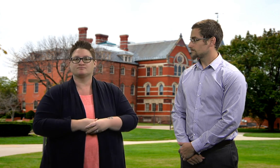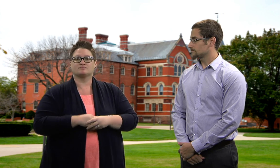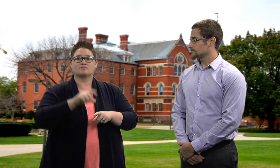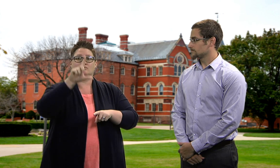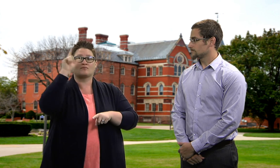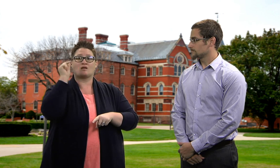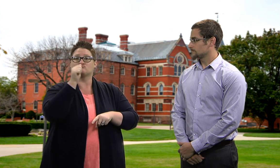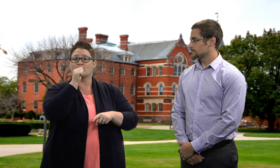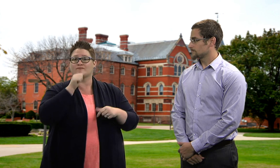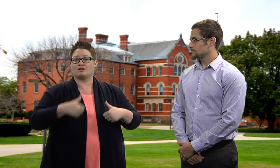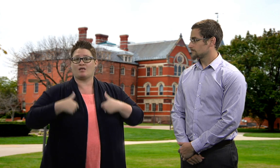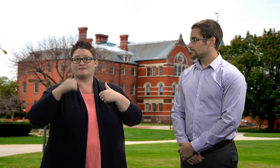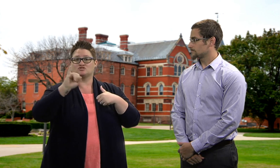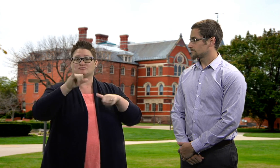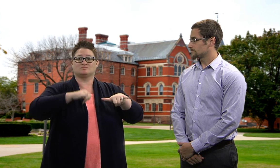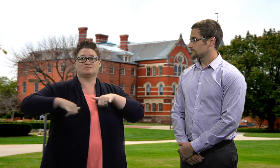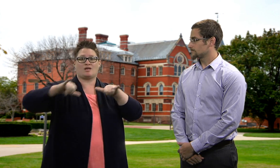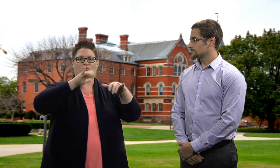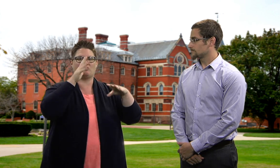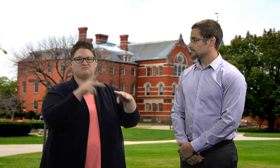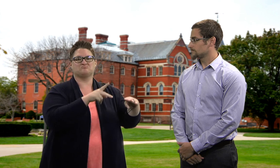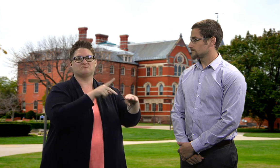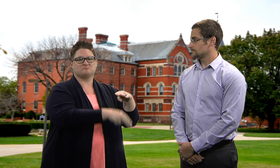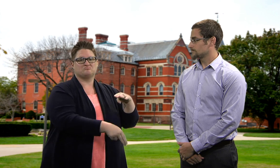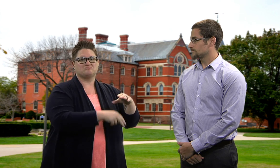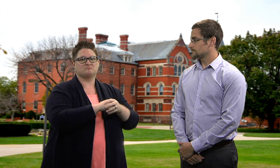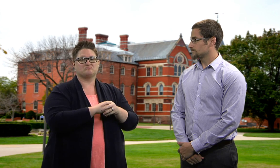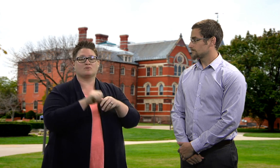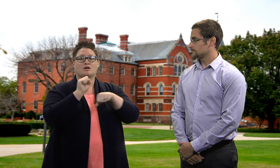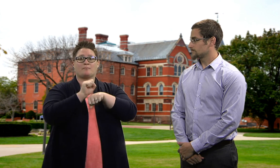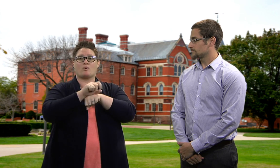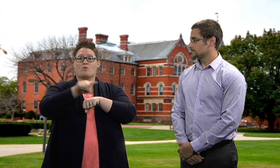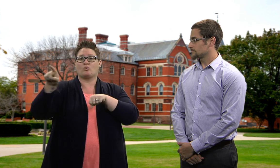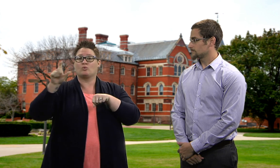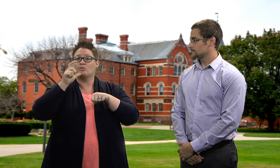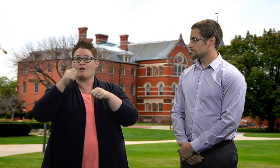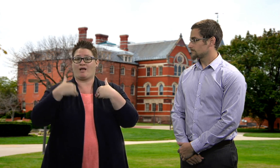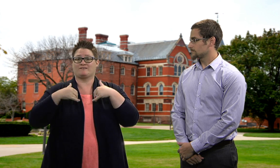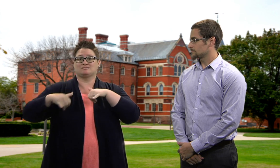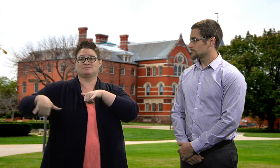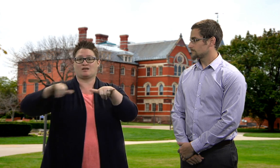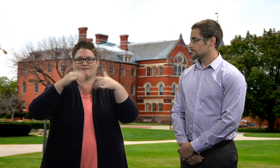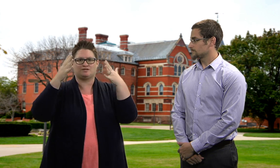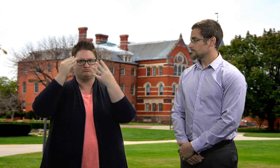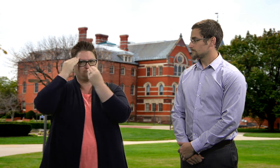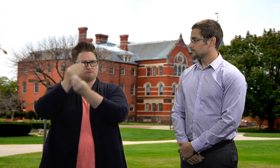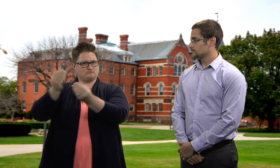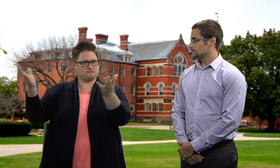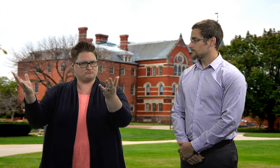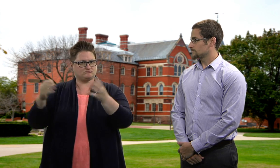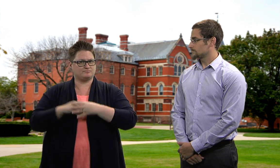Gallaudet’s private life insurance, Standard, will eventually be terminated. All employees with Standard Insurance have already been notified.